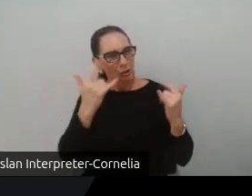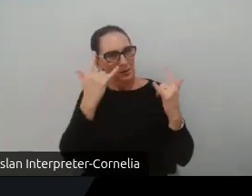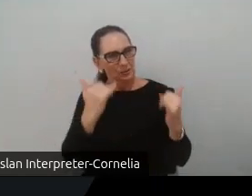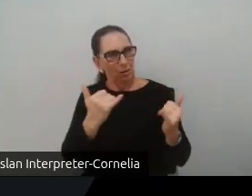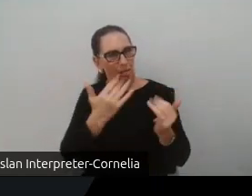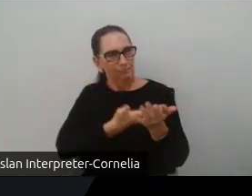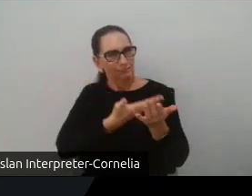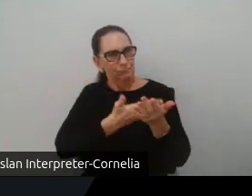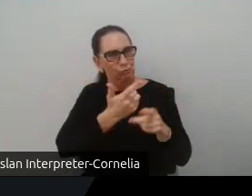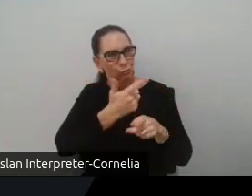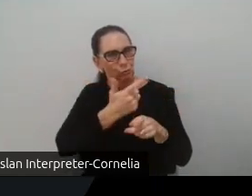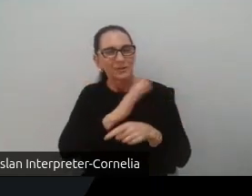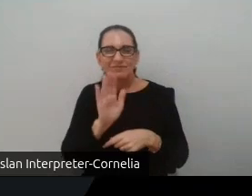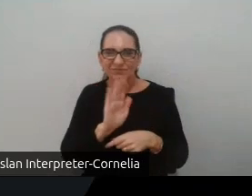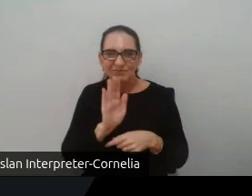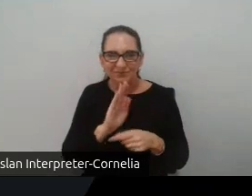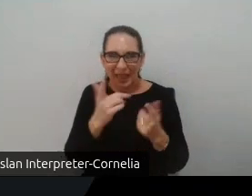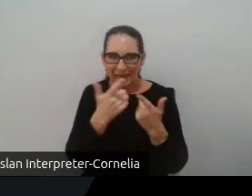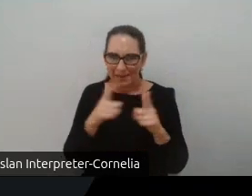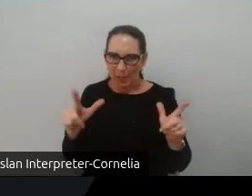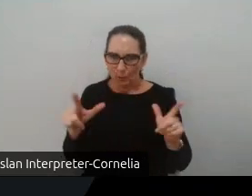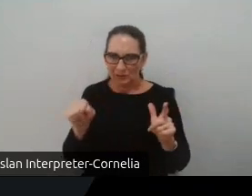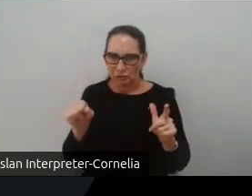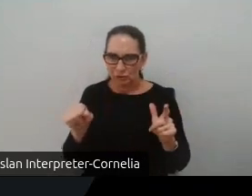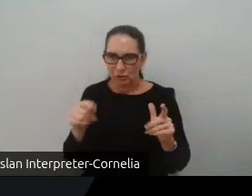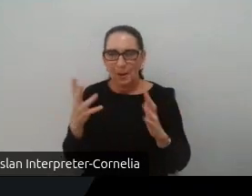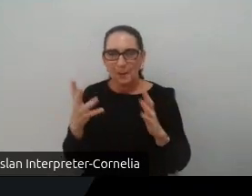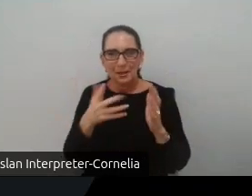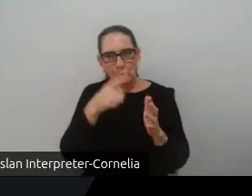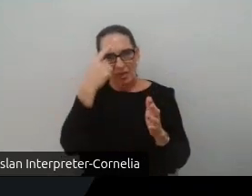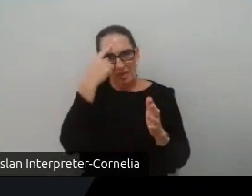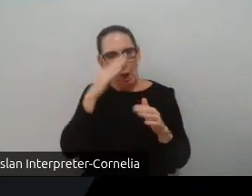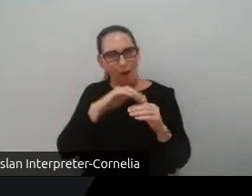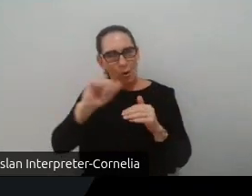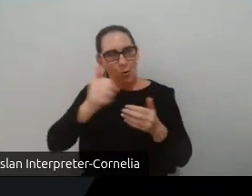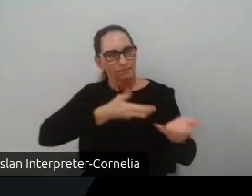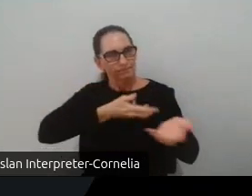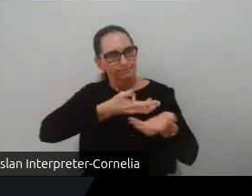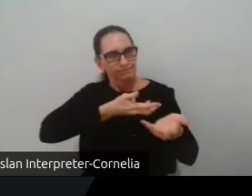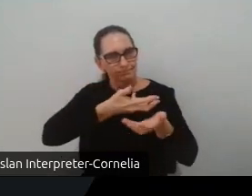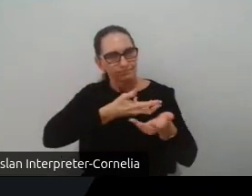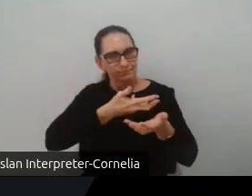and perhaps like think about the sentences that you use with clients and say don't say why did